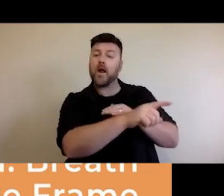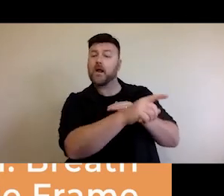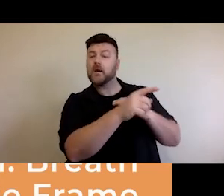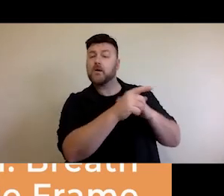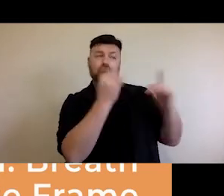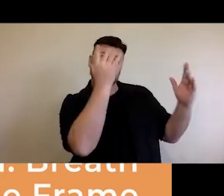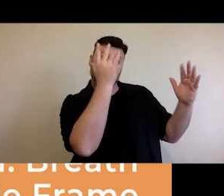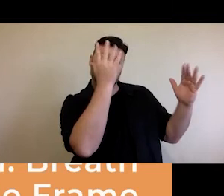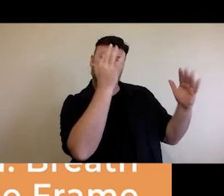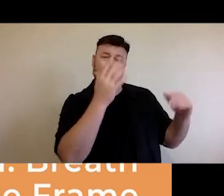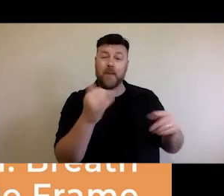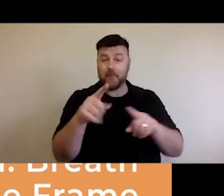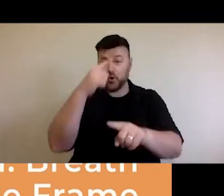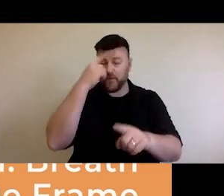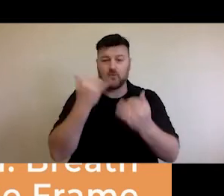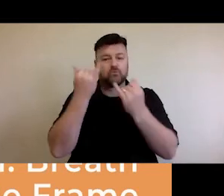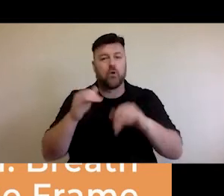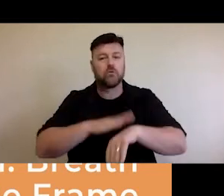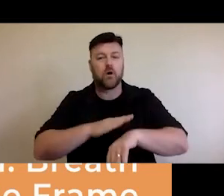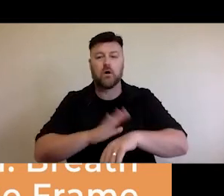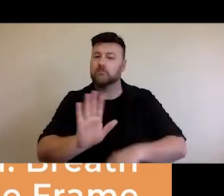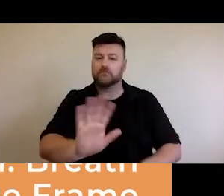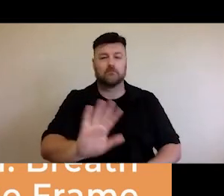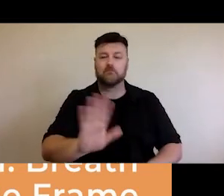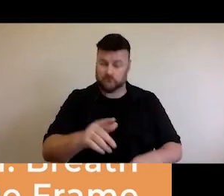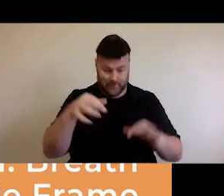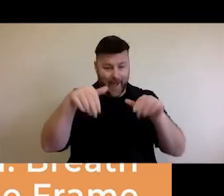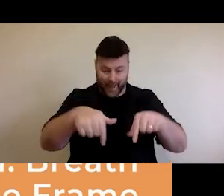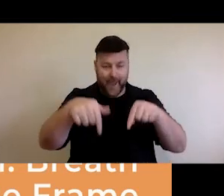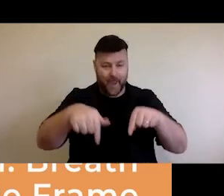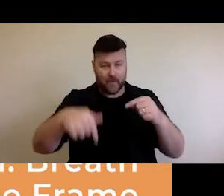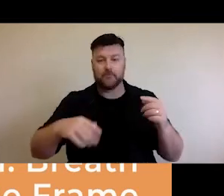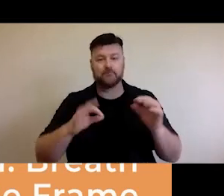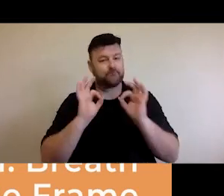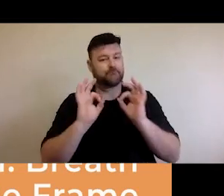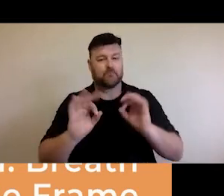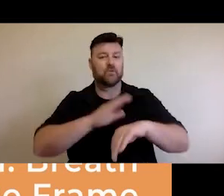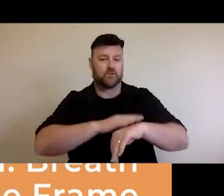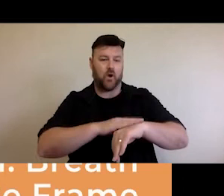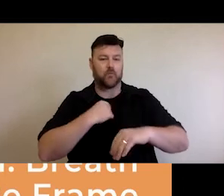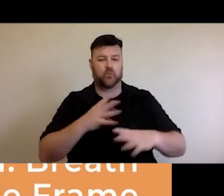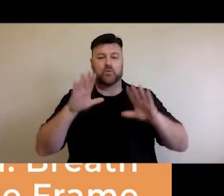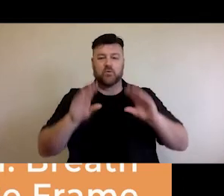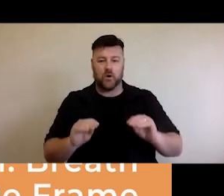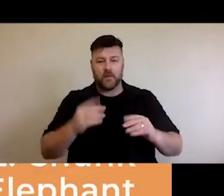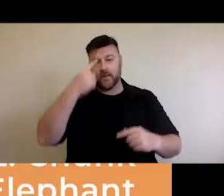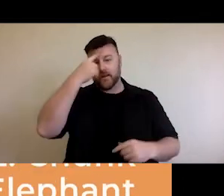now to take time - but now is exactly the right time to take time. Let's move on to the next slide.